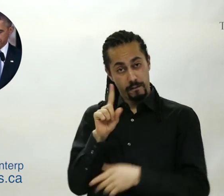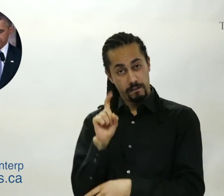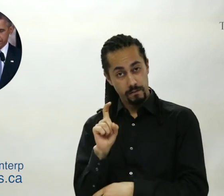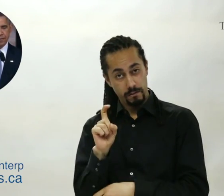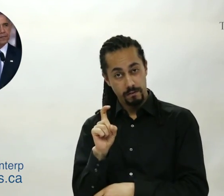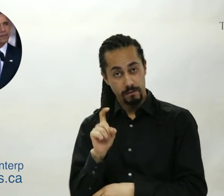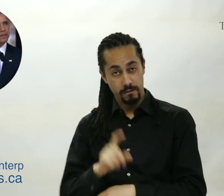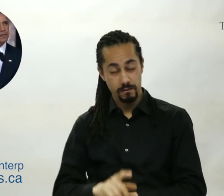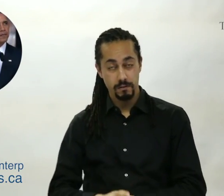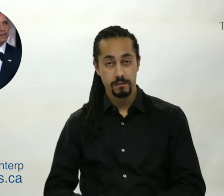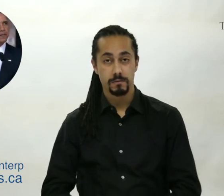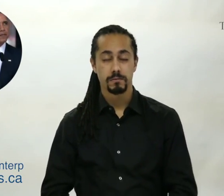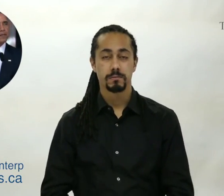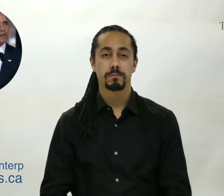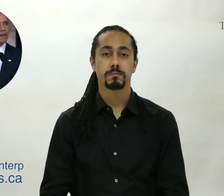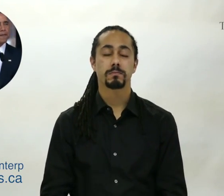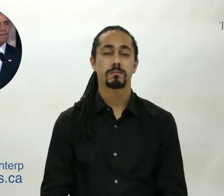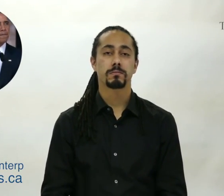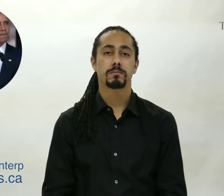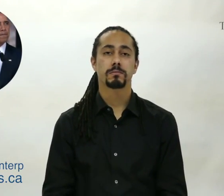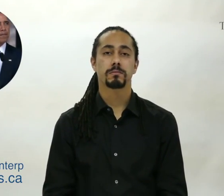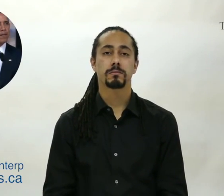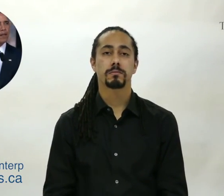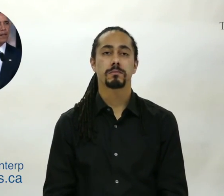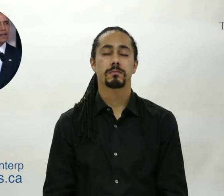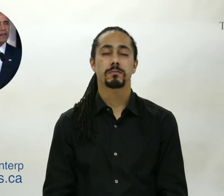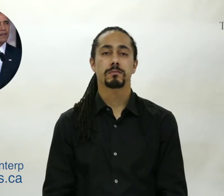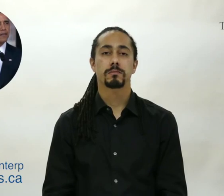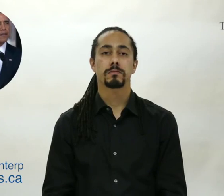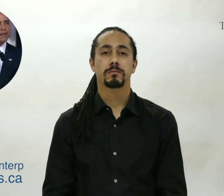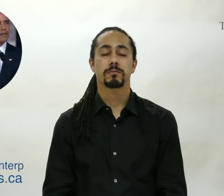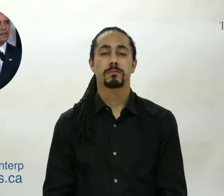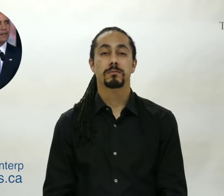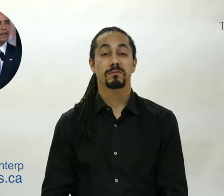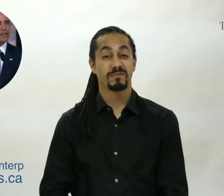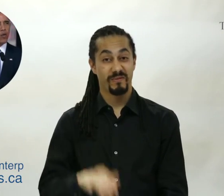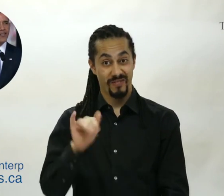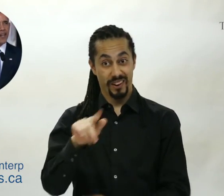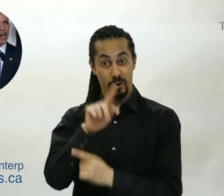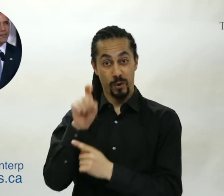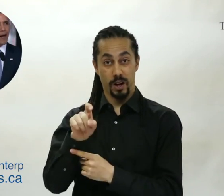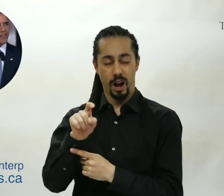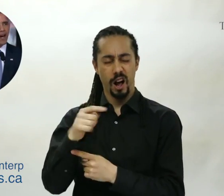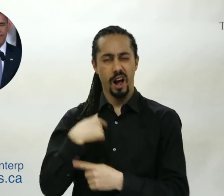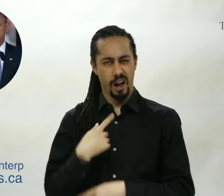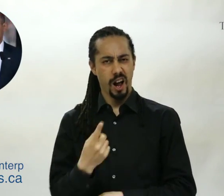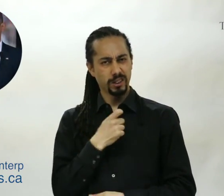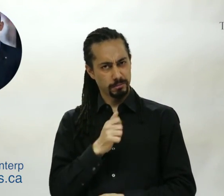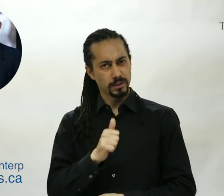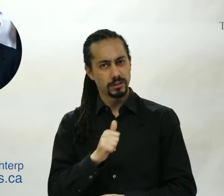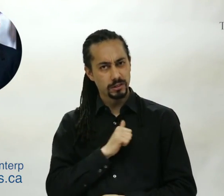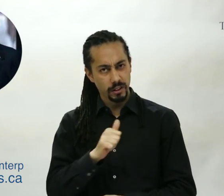lessons in my own life? It's a question I ask myself, as a man and as a President.